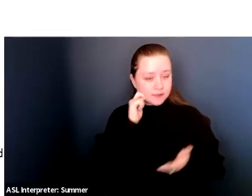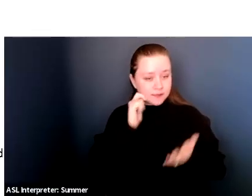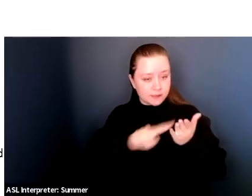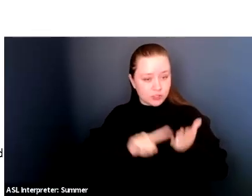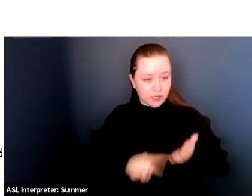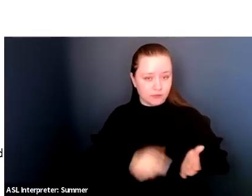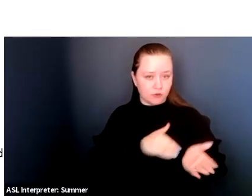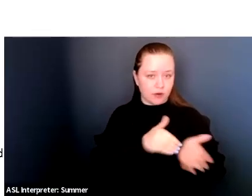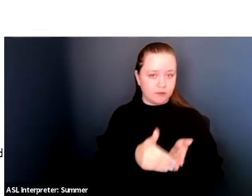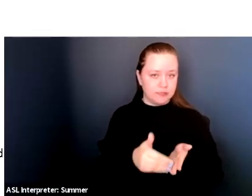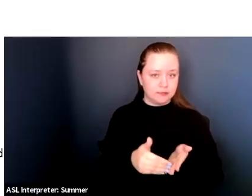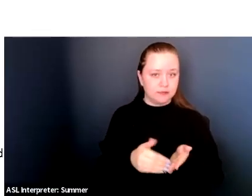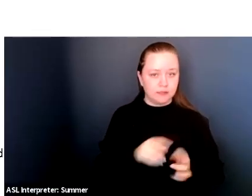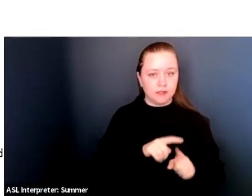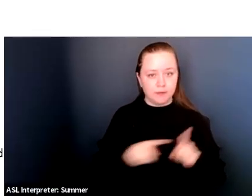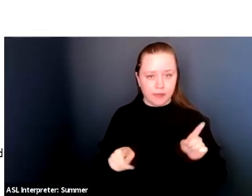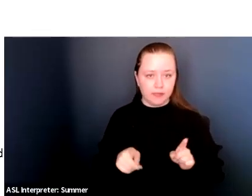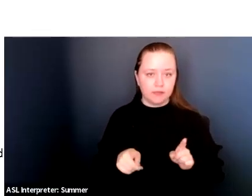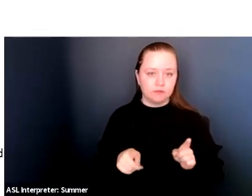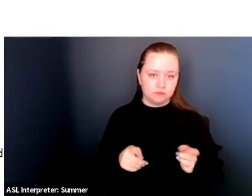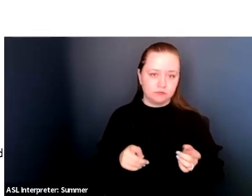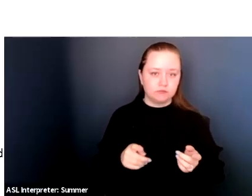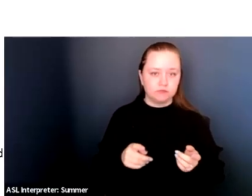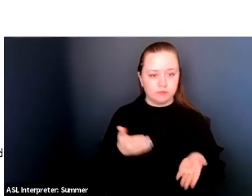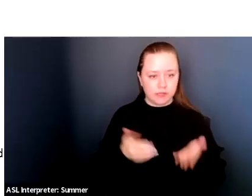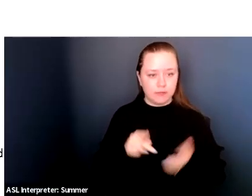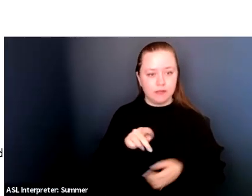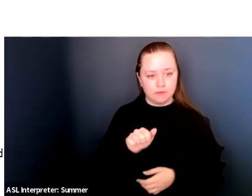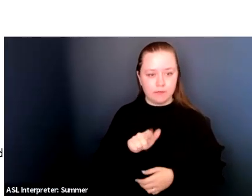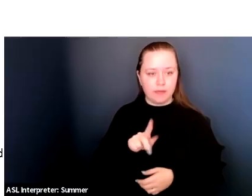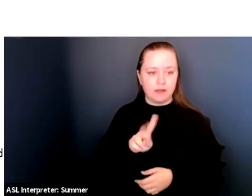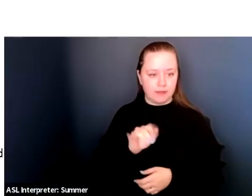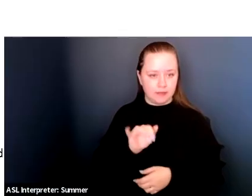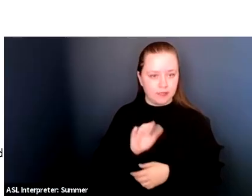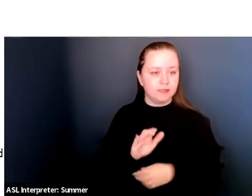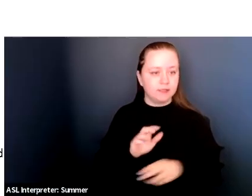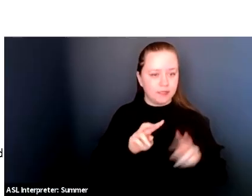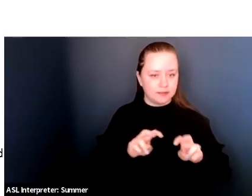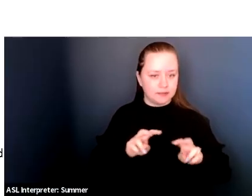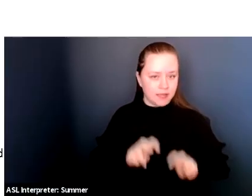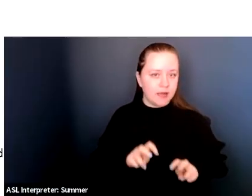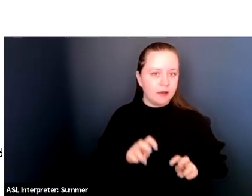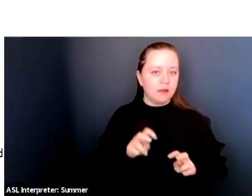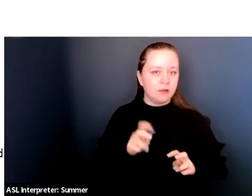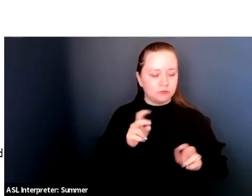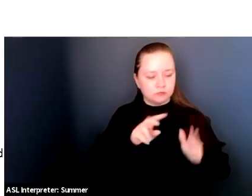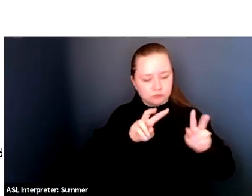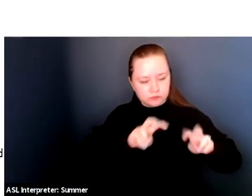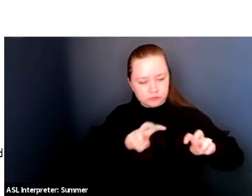this is a great time to look at the health of people's skin over their hips and their tailbone and